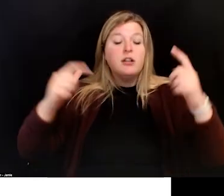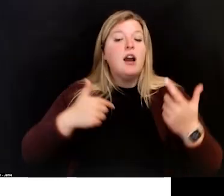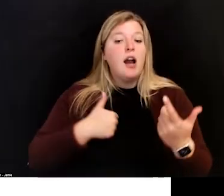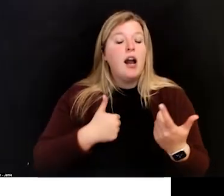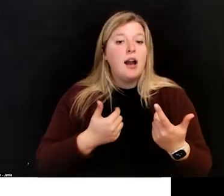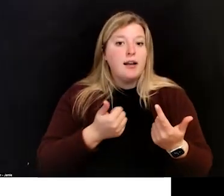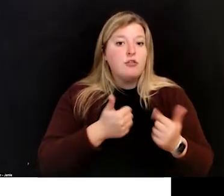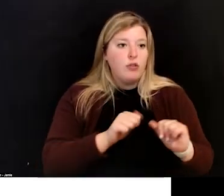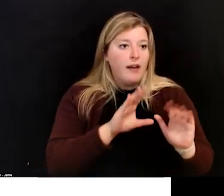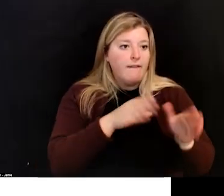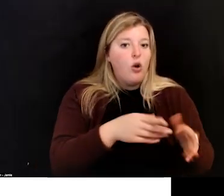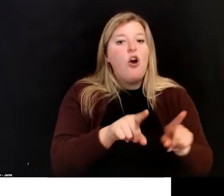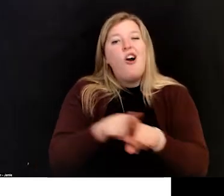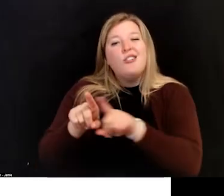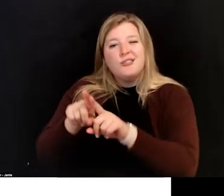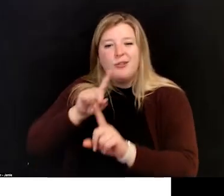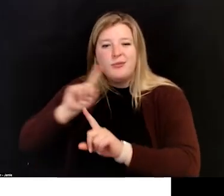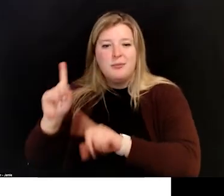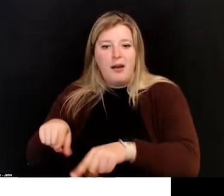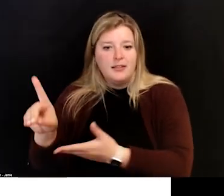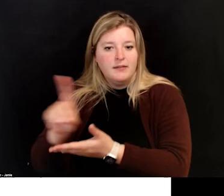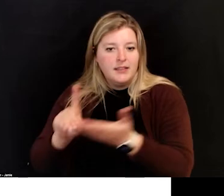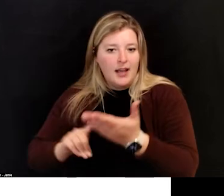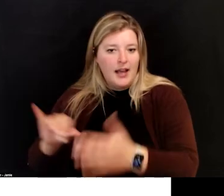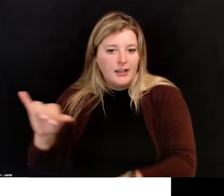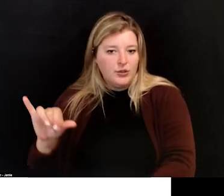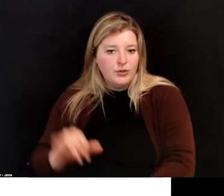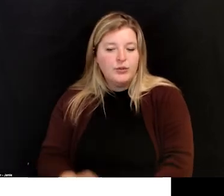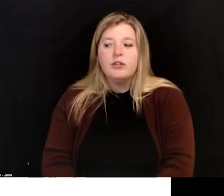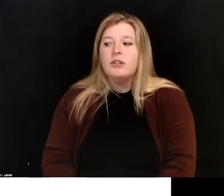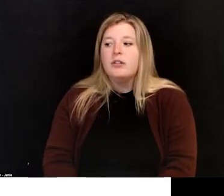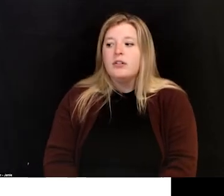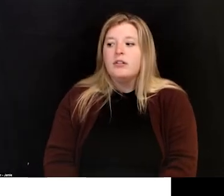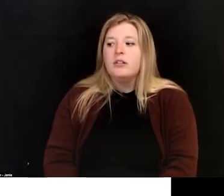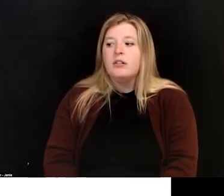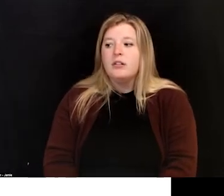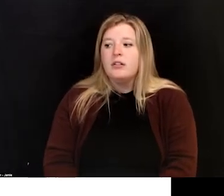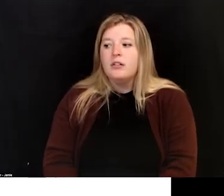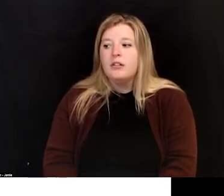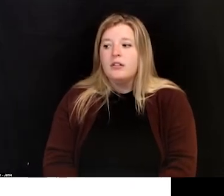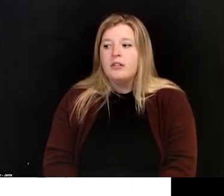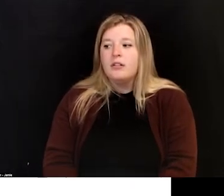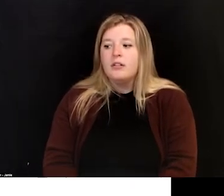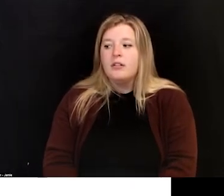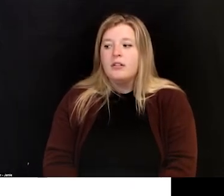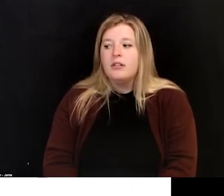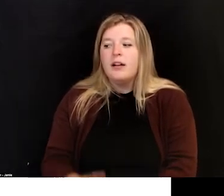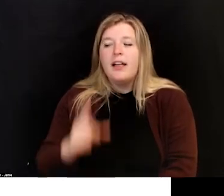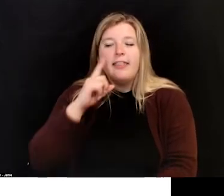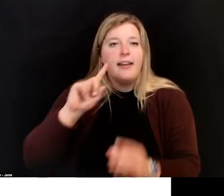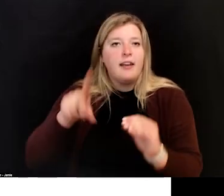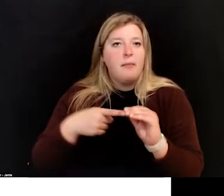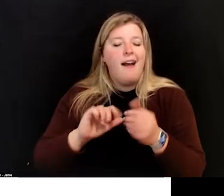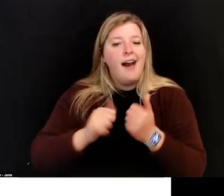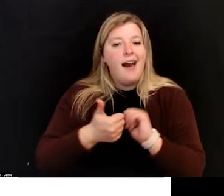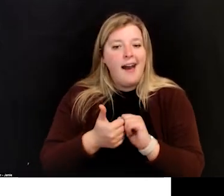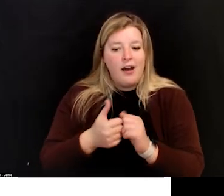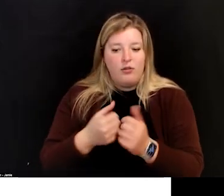So picking your toolkit from a development standpoint, thinking about how you're gonna support magnification,